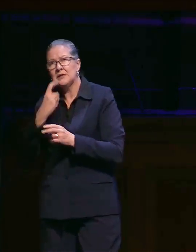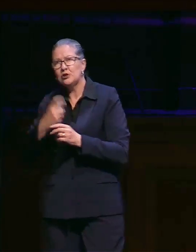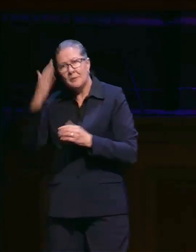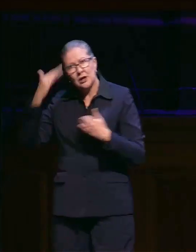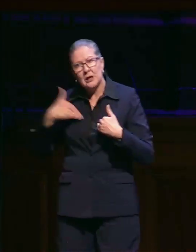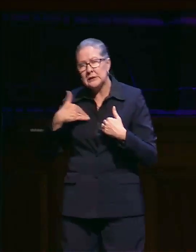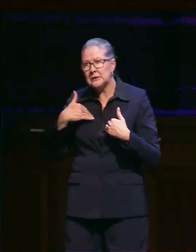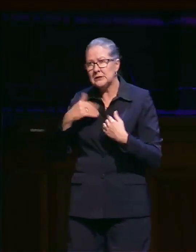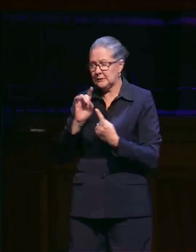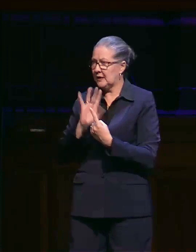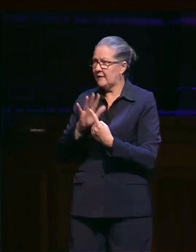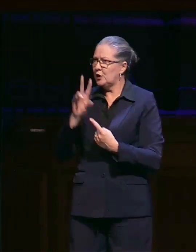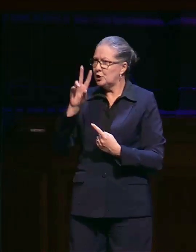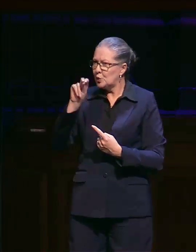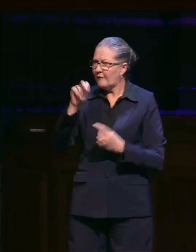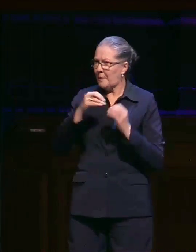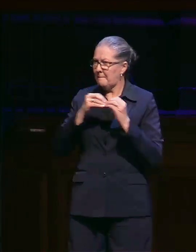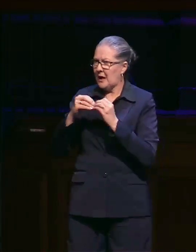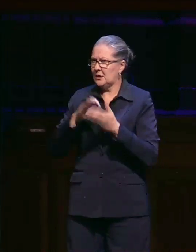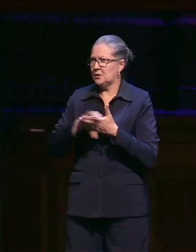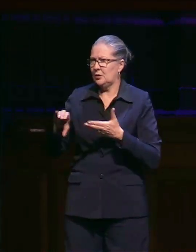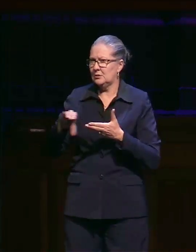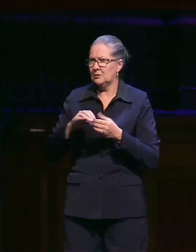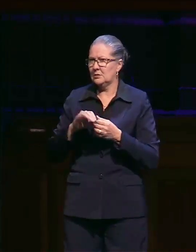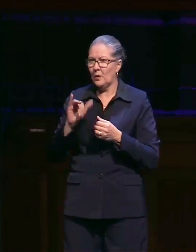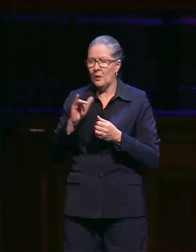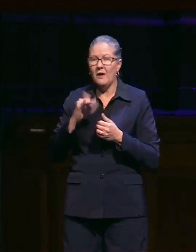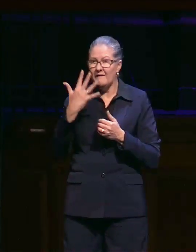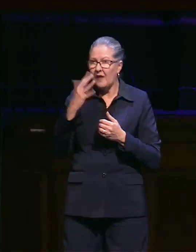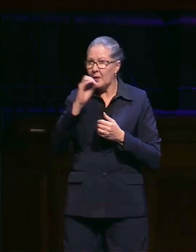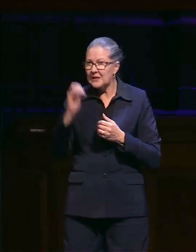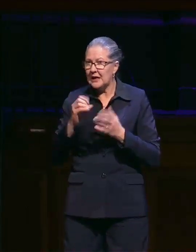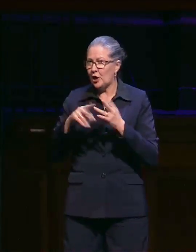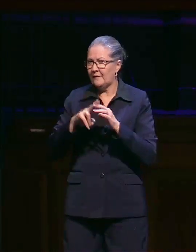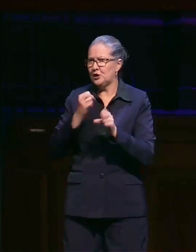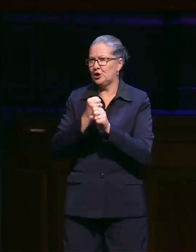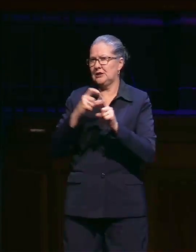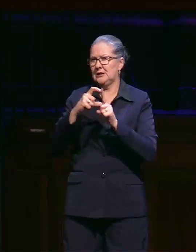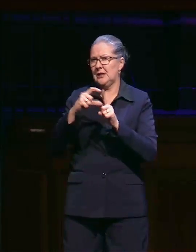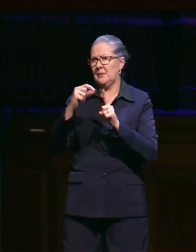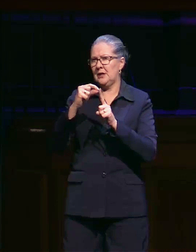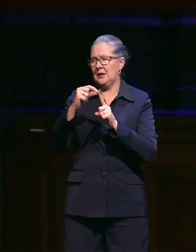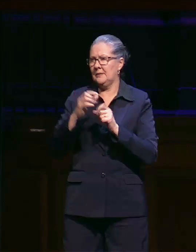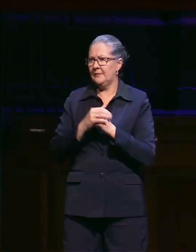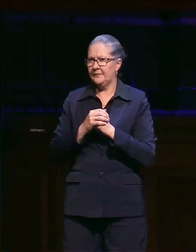alone was twelve billion dollars or five percent of GDP and that's one of the